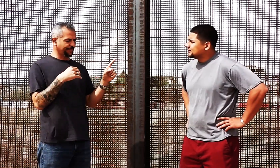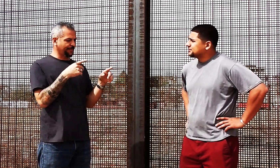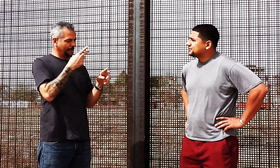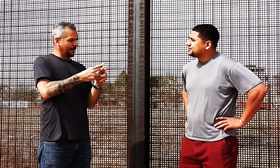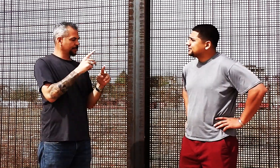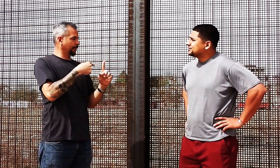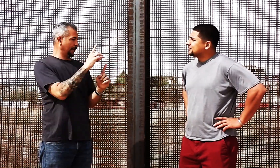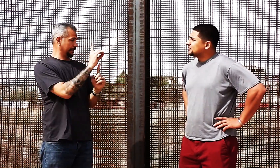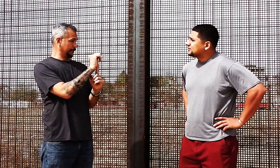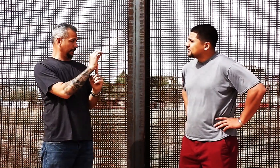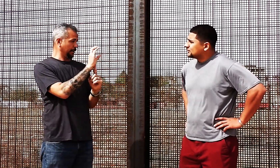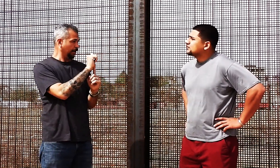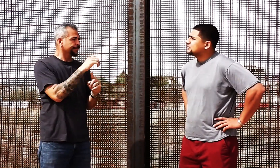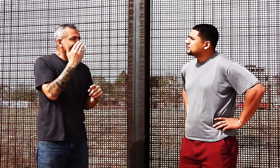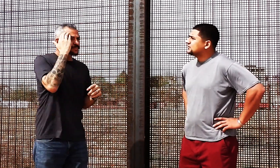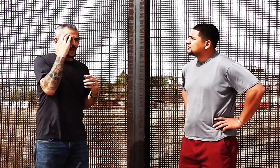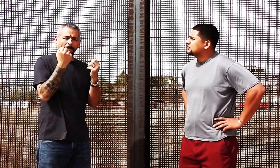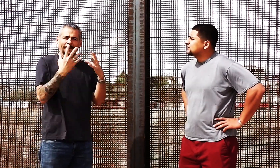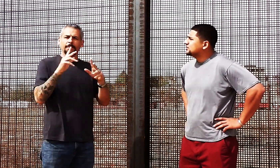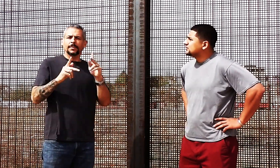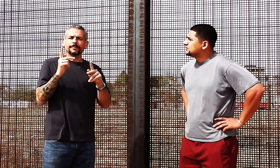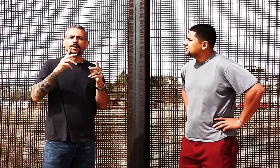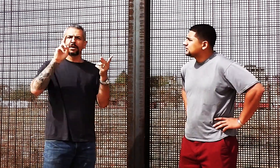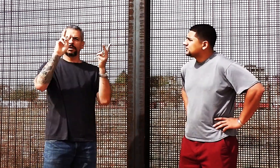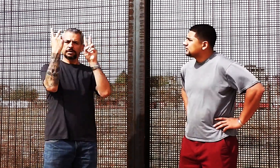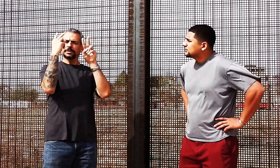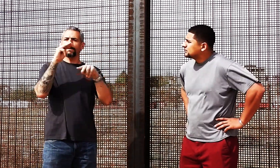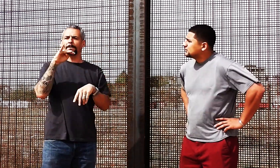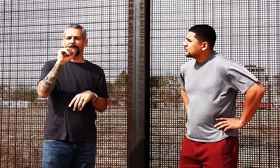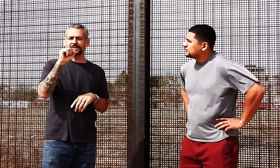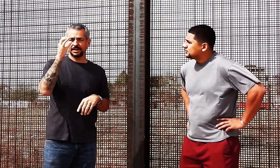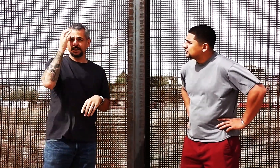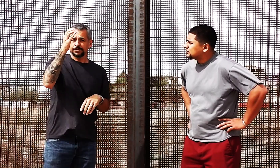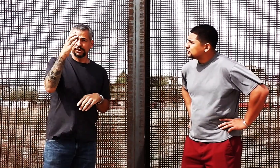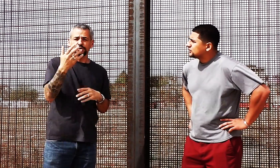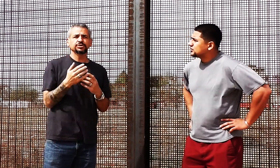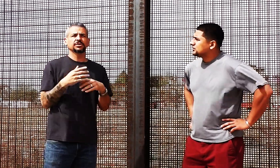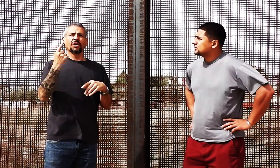Ok. I am curious. You mentioned about DACA. There are so many misconceptions.